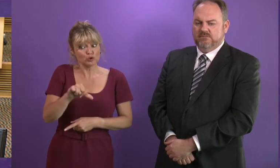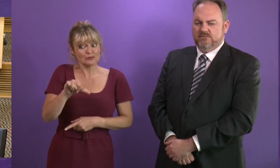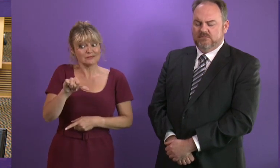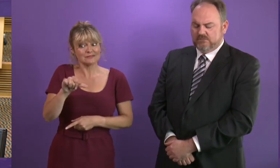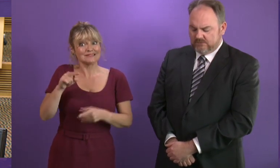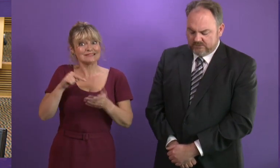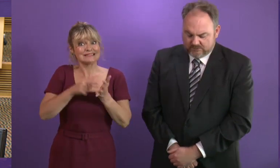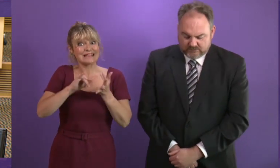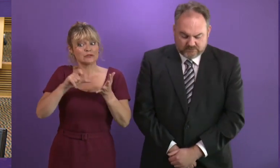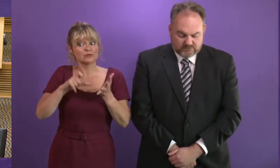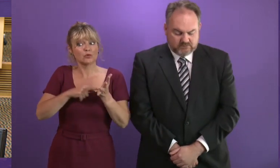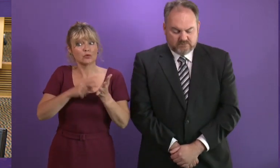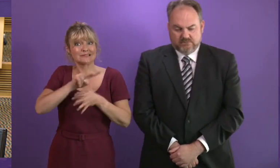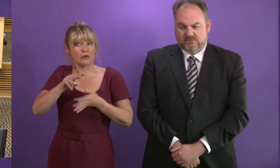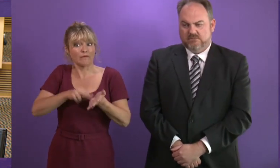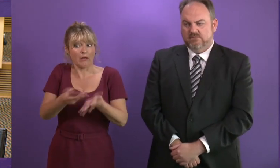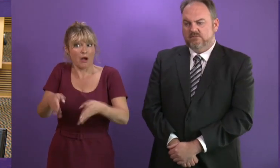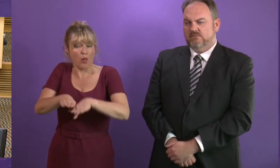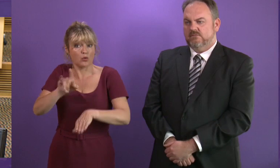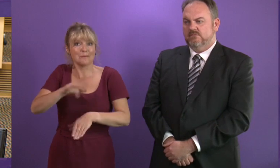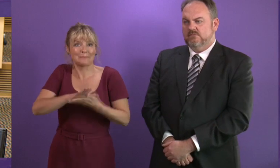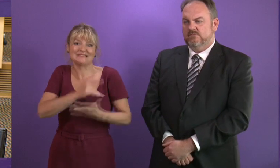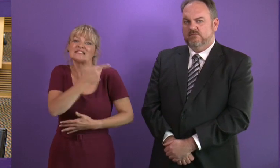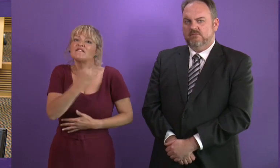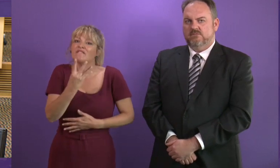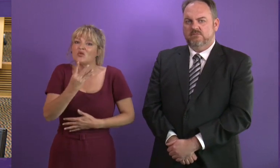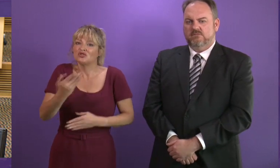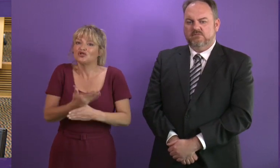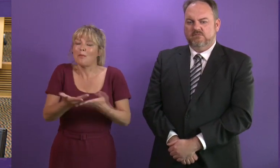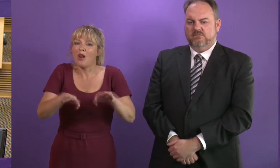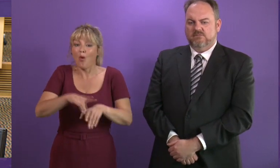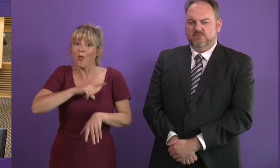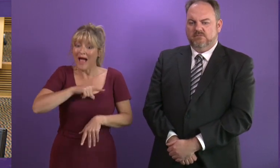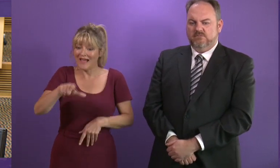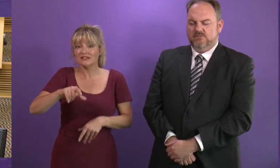in 74 job losses due to Sports Direct, the landlord, terminating the lease, despite Tesco’s